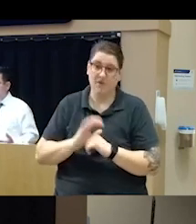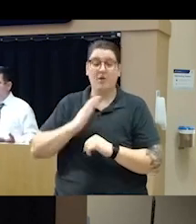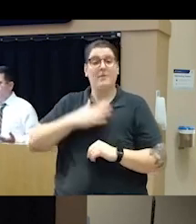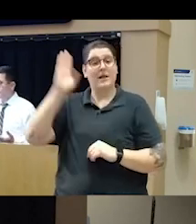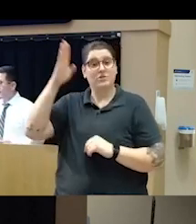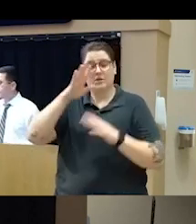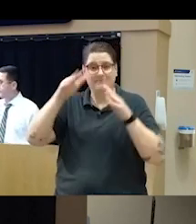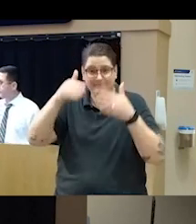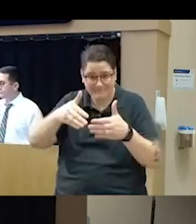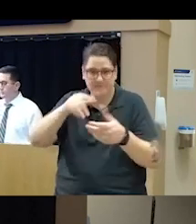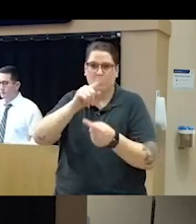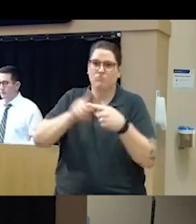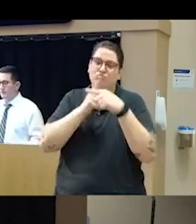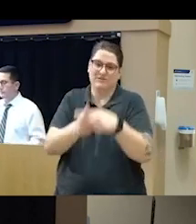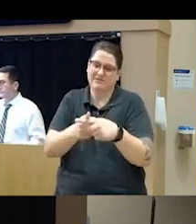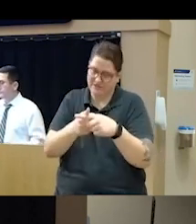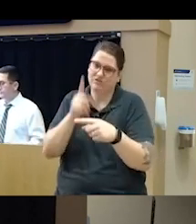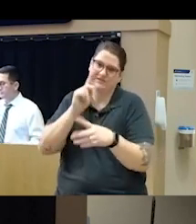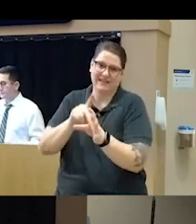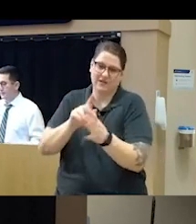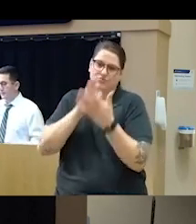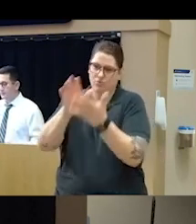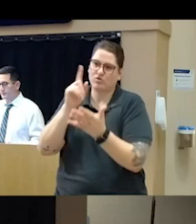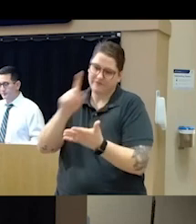towards a Precision Psychiatry approach to targeting visual dysfunction and psychosis